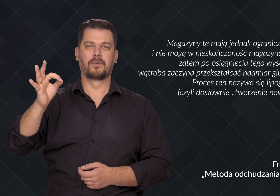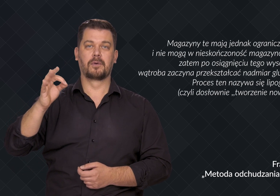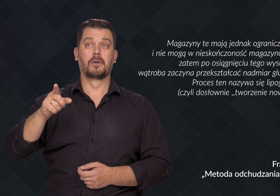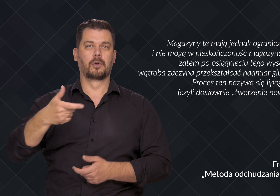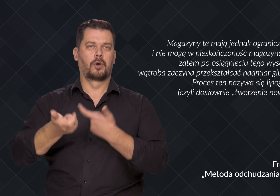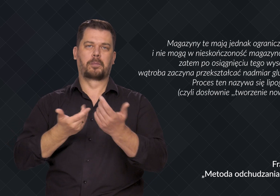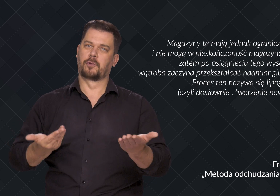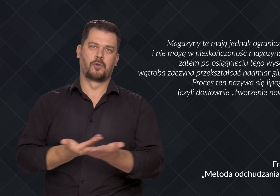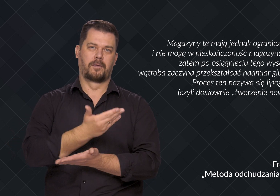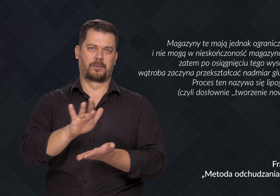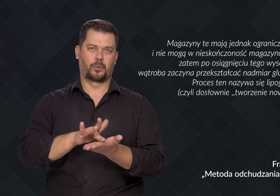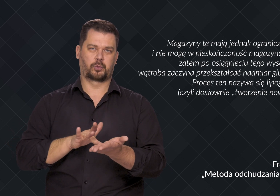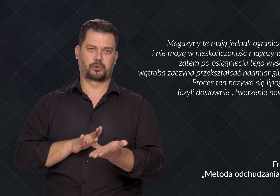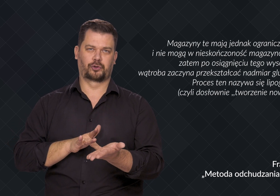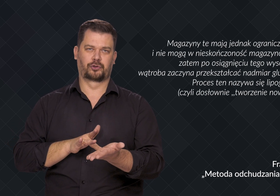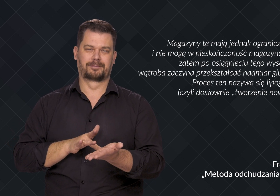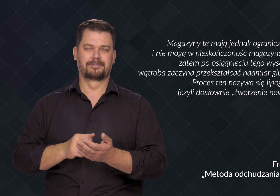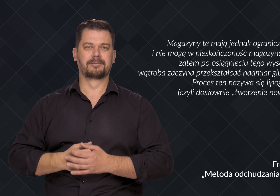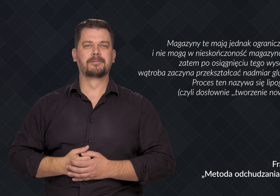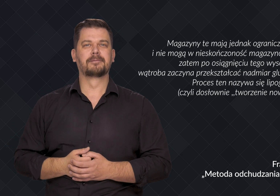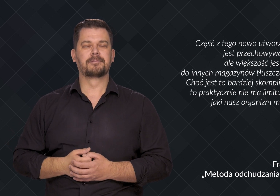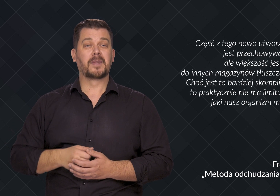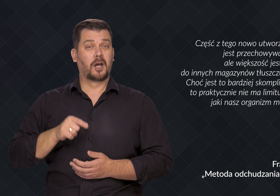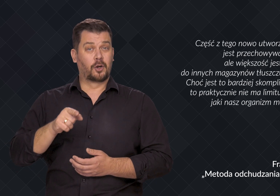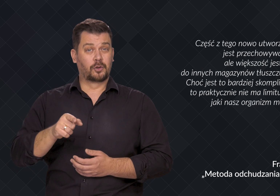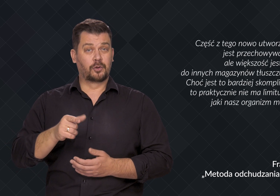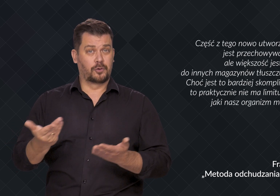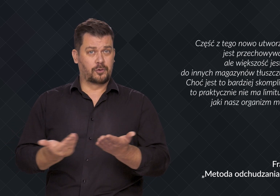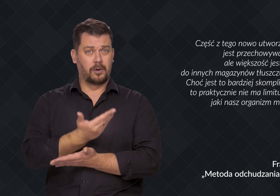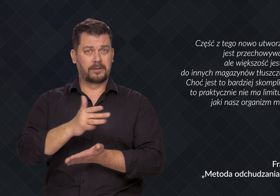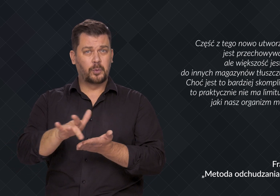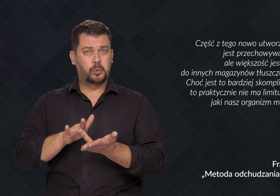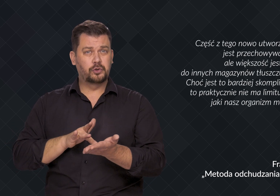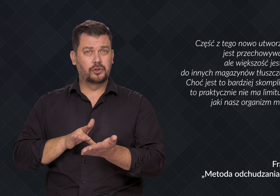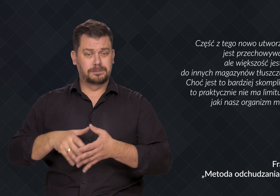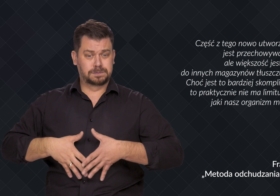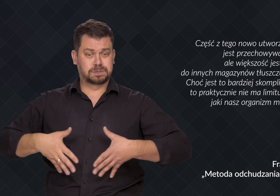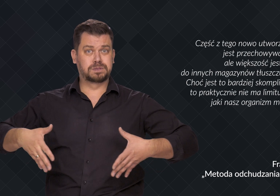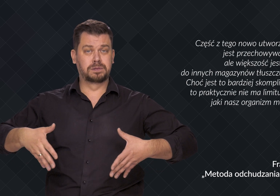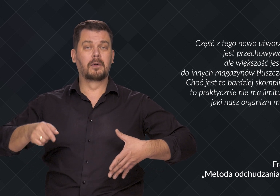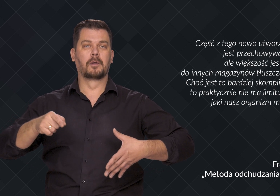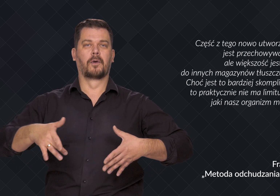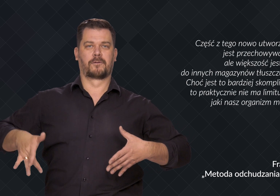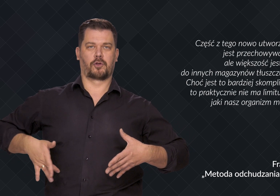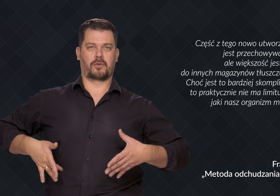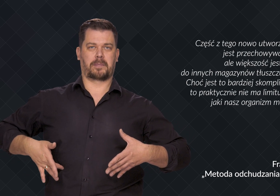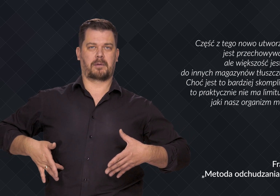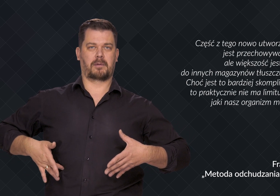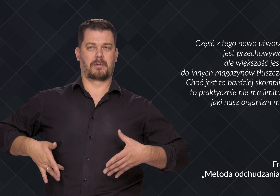(meaning literally "creating new fat"). Some of this newly formed fat is stored in the liver,